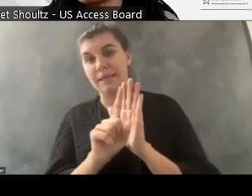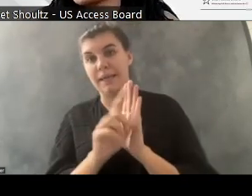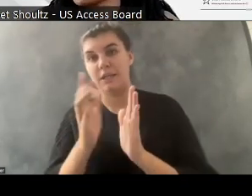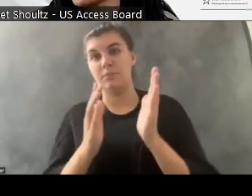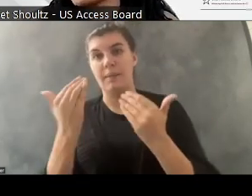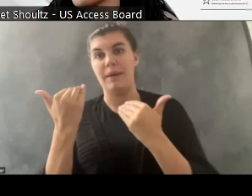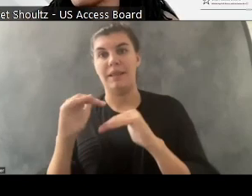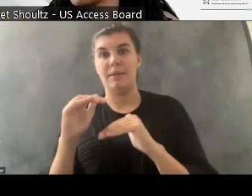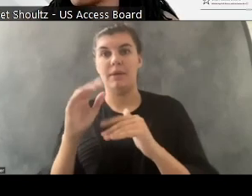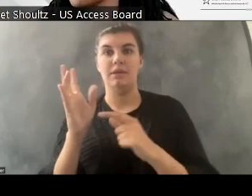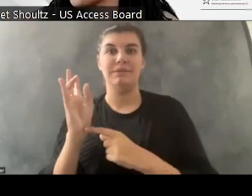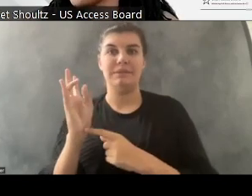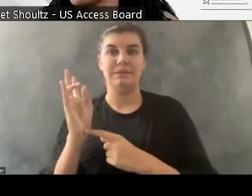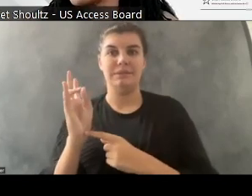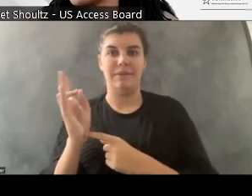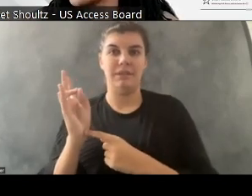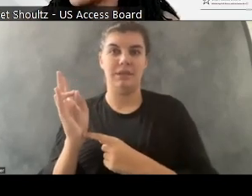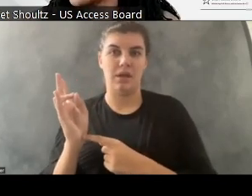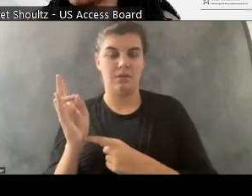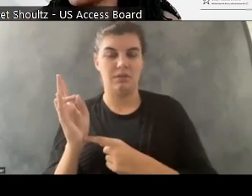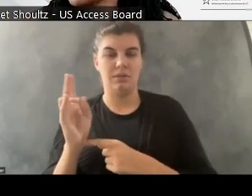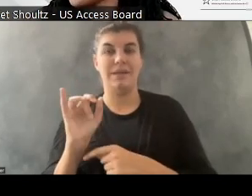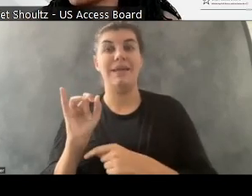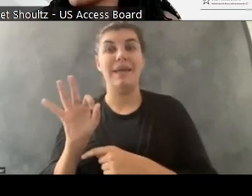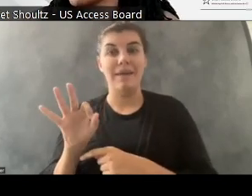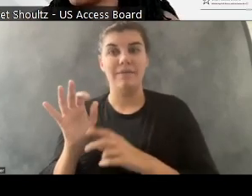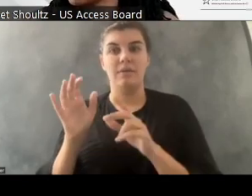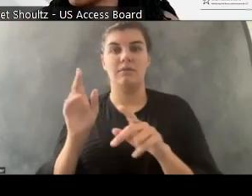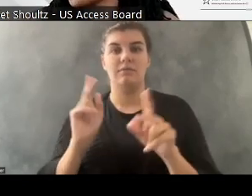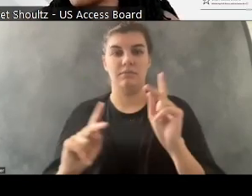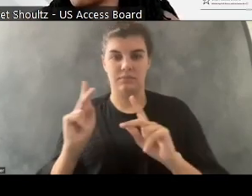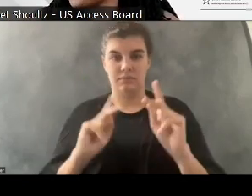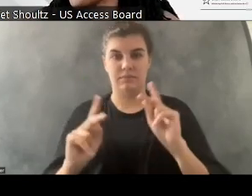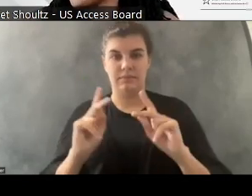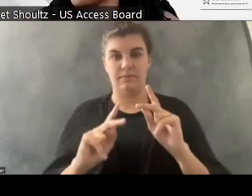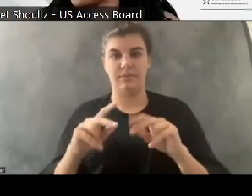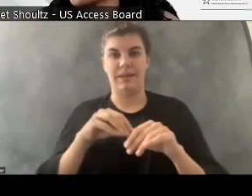to the first seven seconds of the walk interval. If the pedestrian signal is resting in walk and